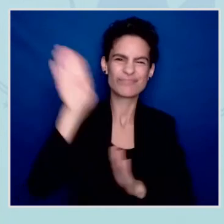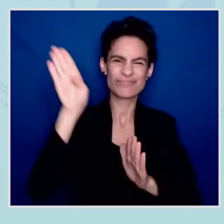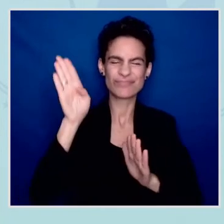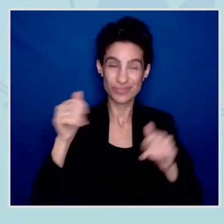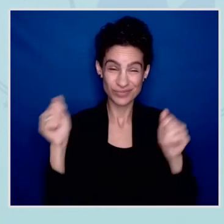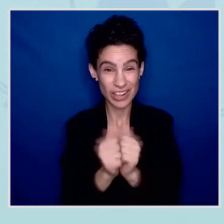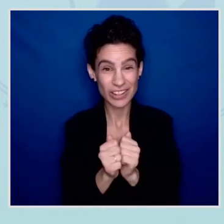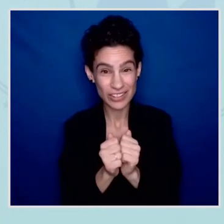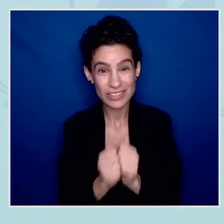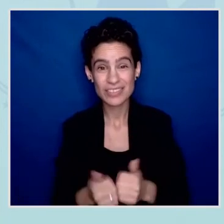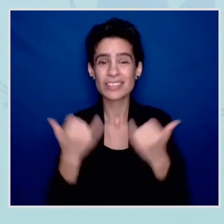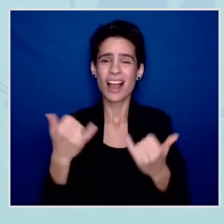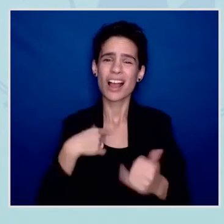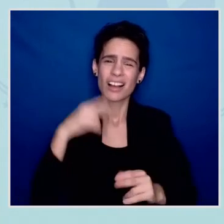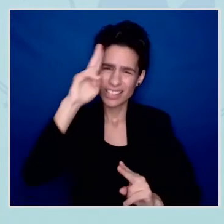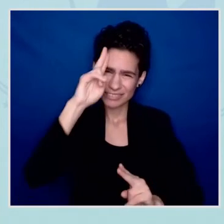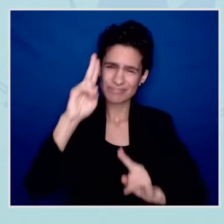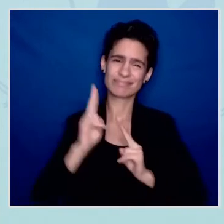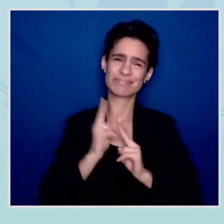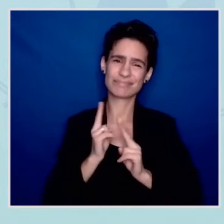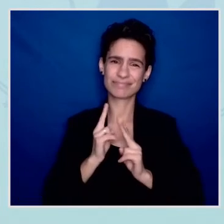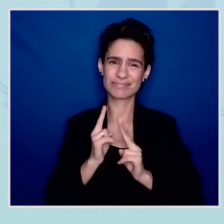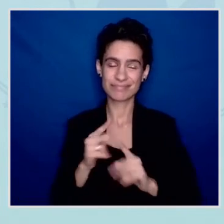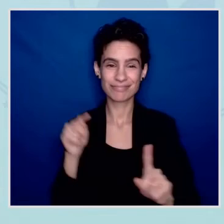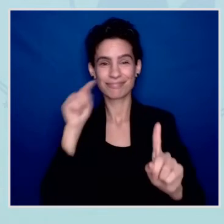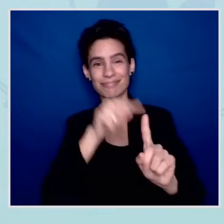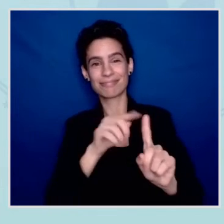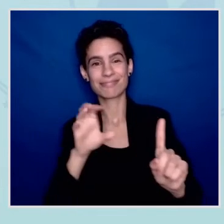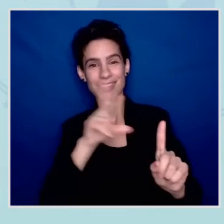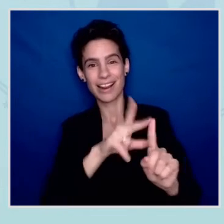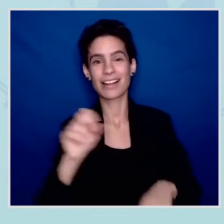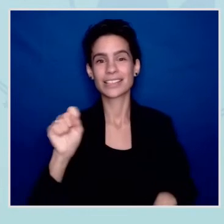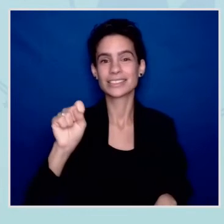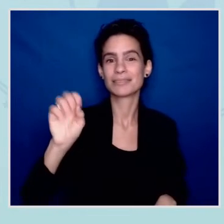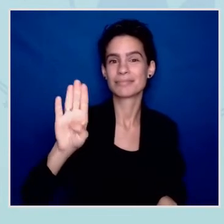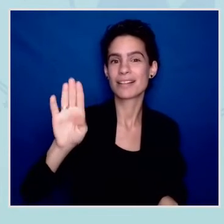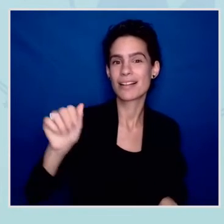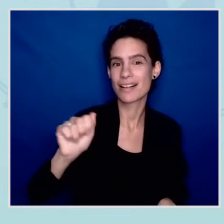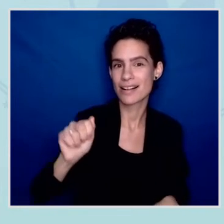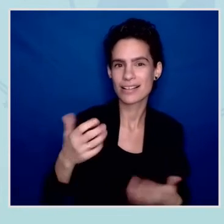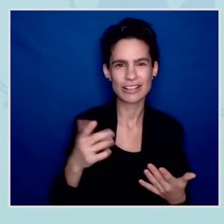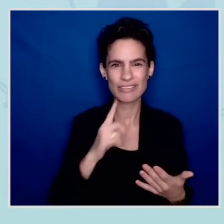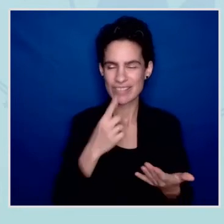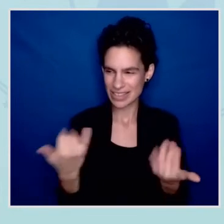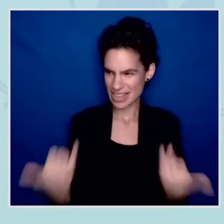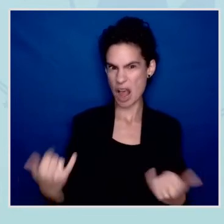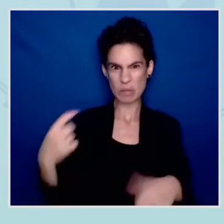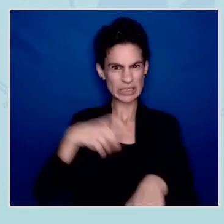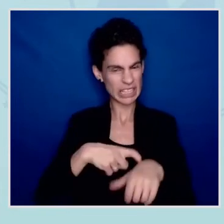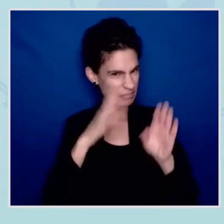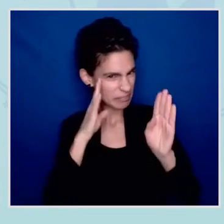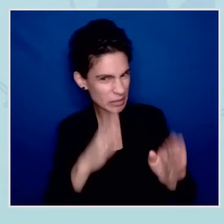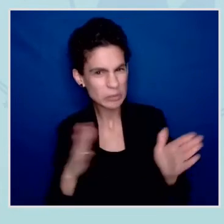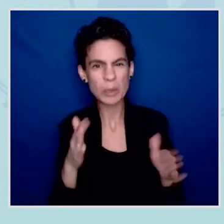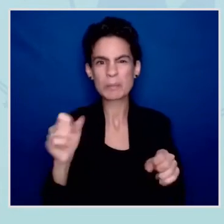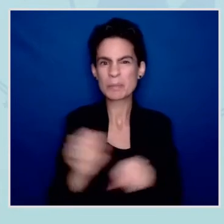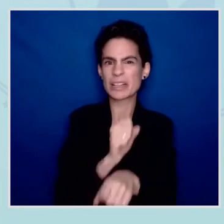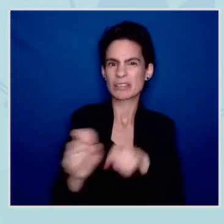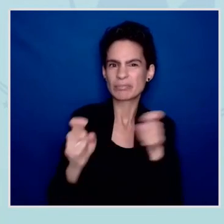ECONOMY WORKS FOR EVERYONE.